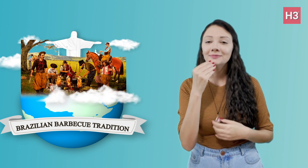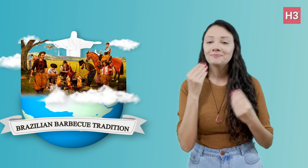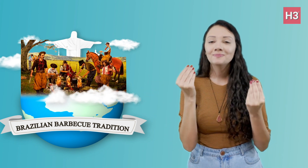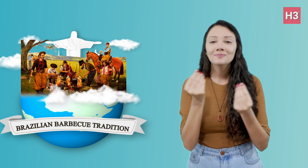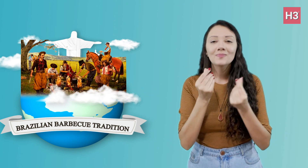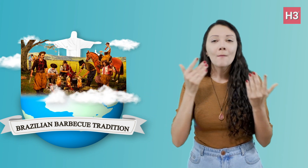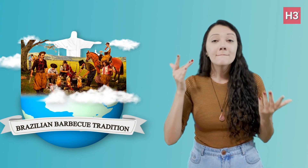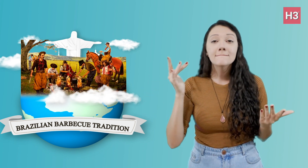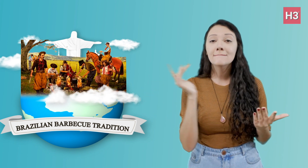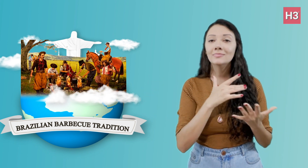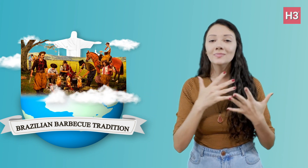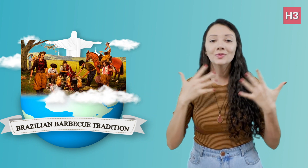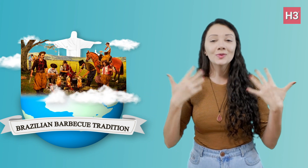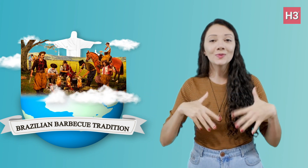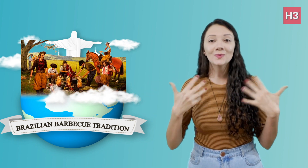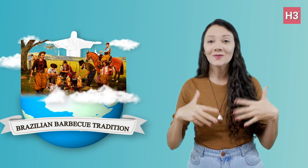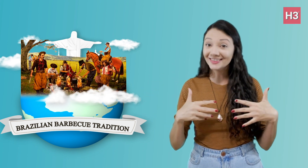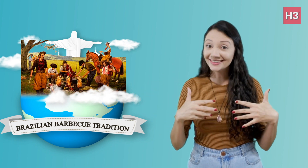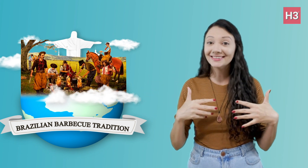Pure delicious!